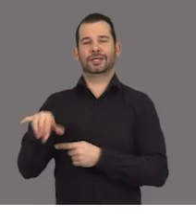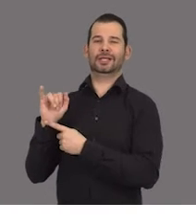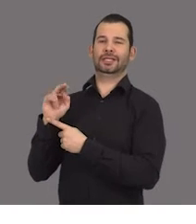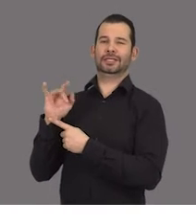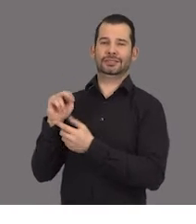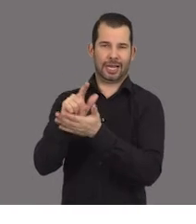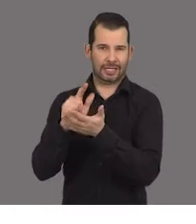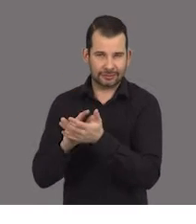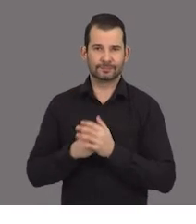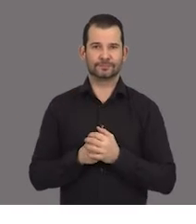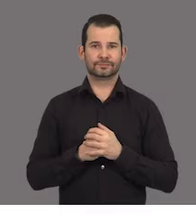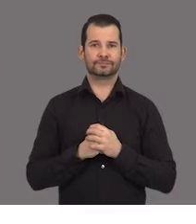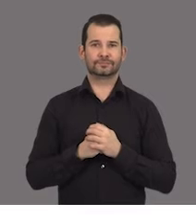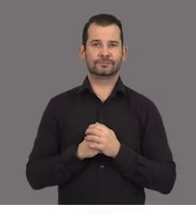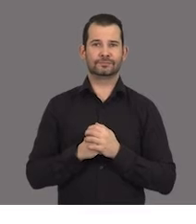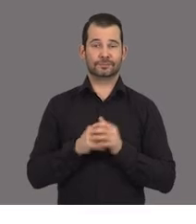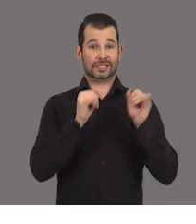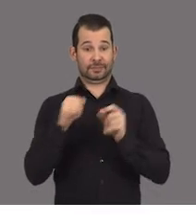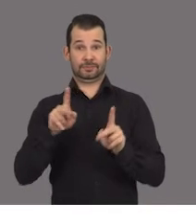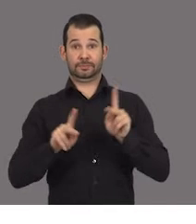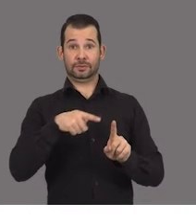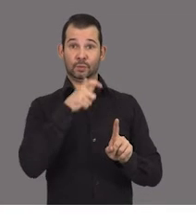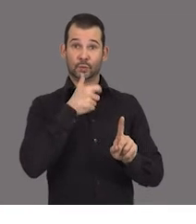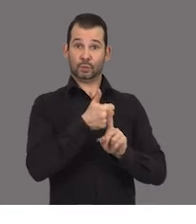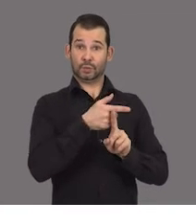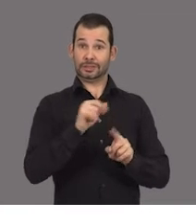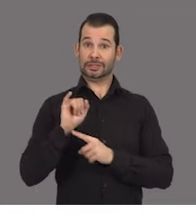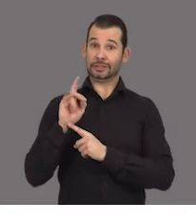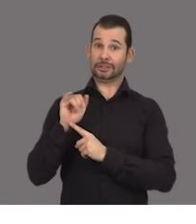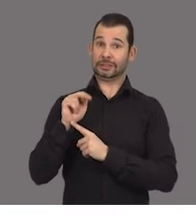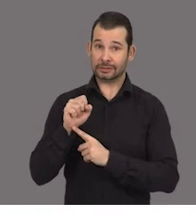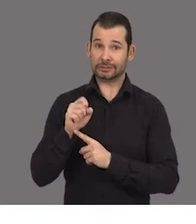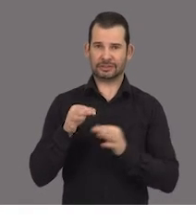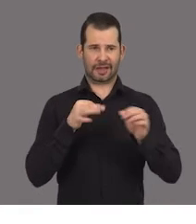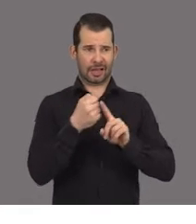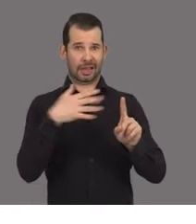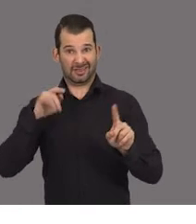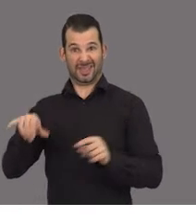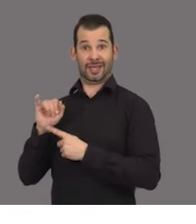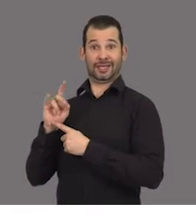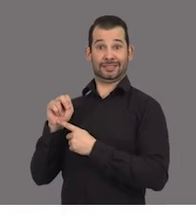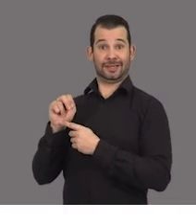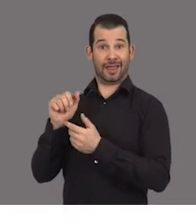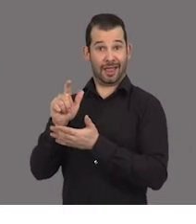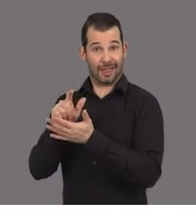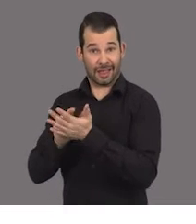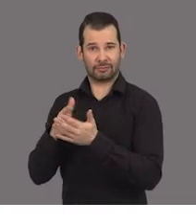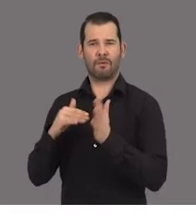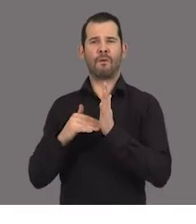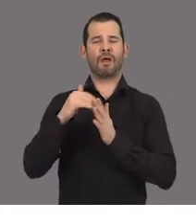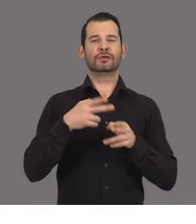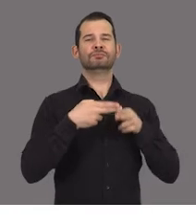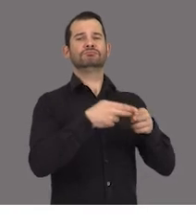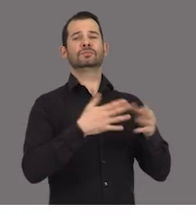Individuals who are Indians, as defined in the Indian Act, are often referred to as Status Indians.